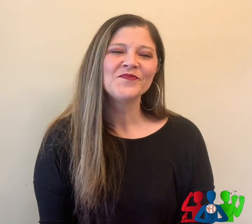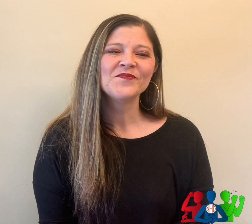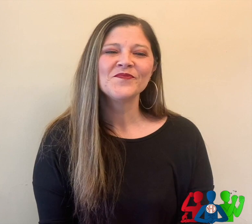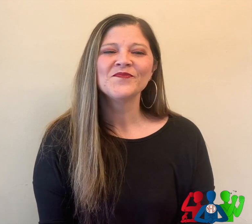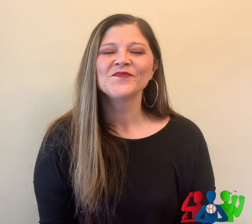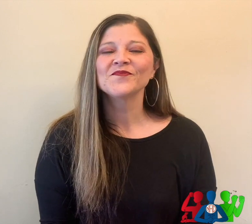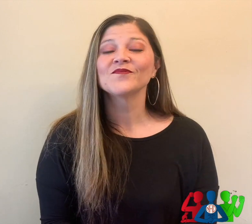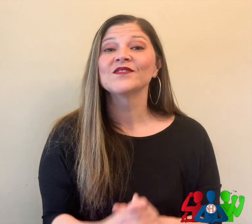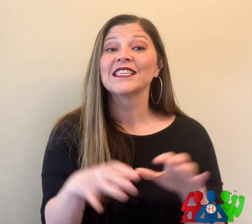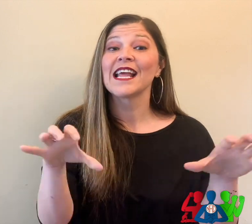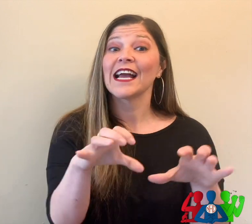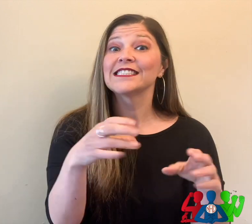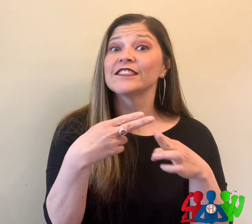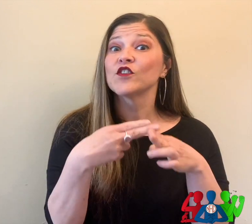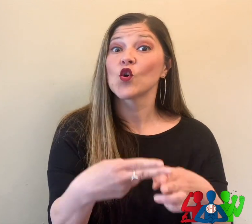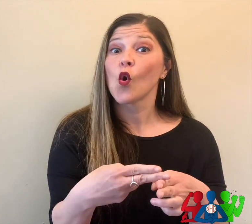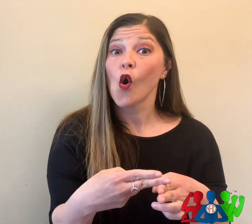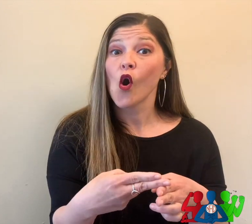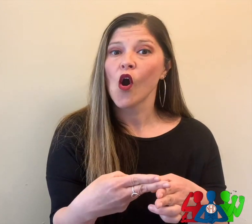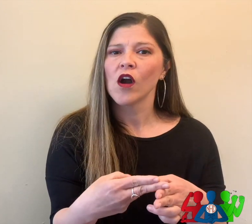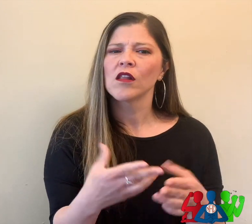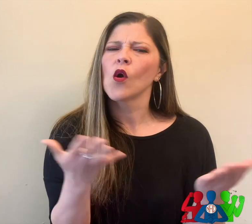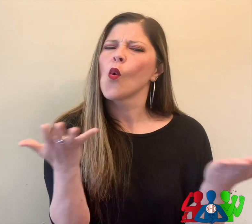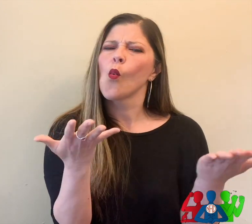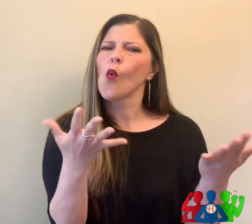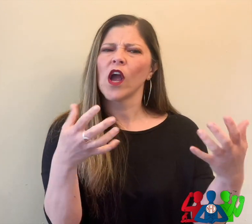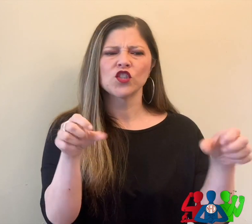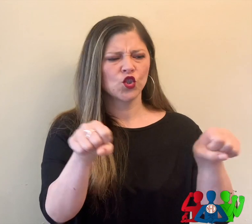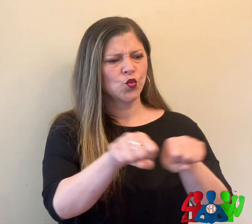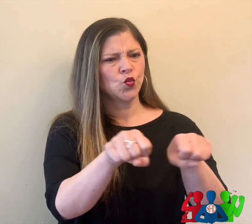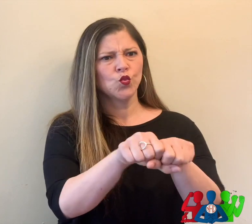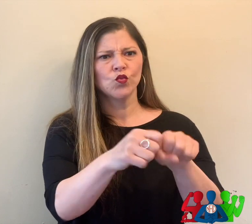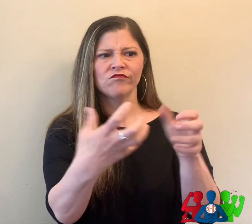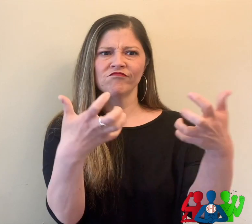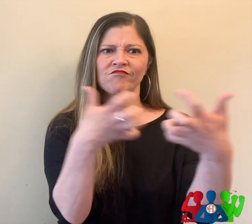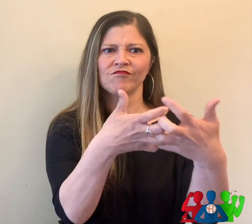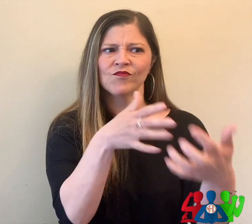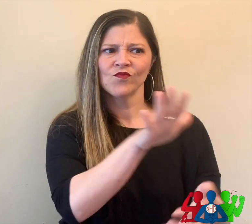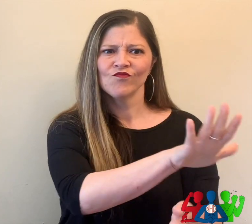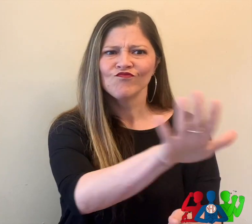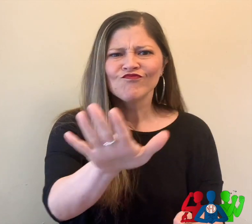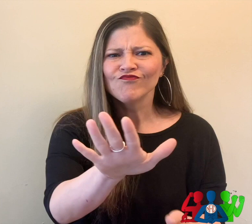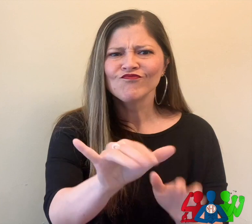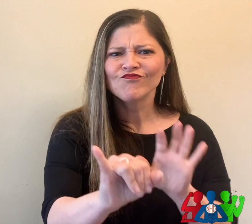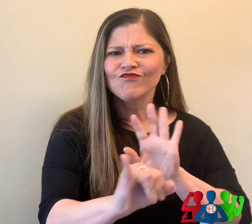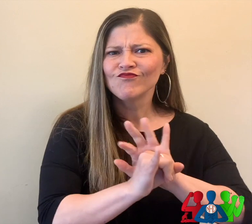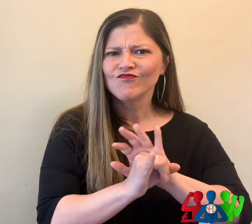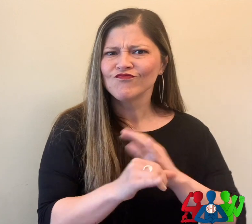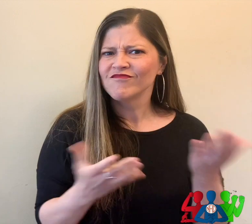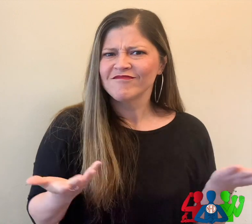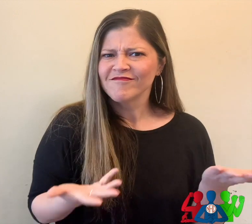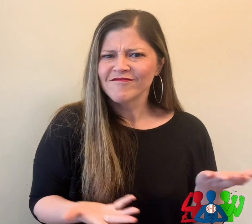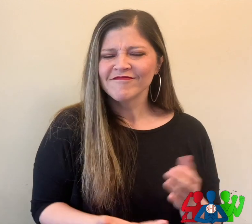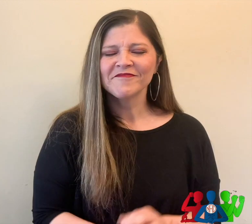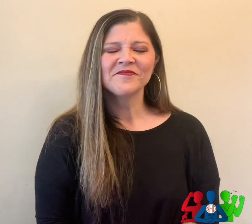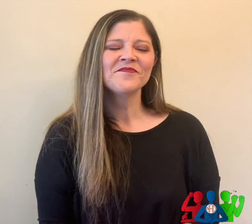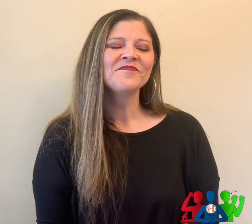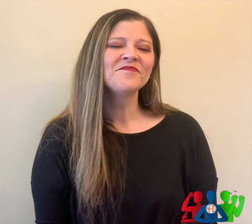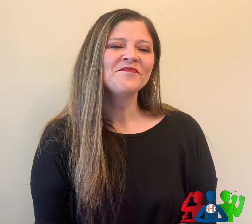maybe you want to try this out in your school. The activity is called: What shoes are you? What